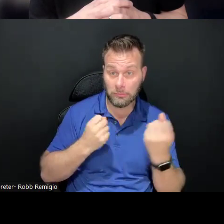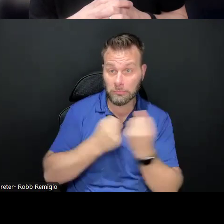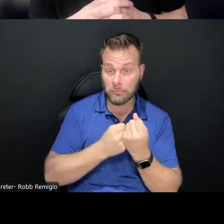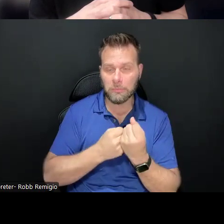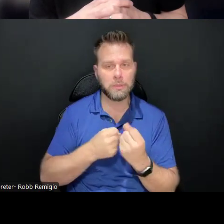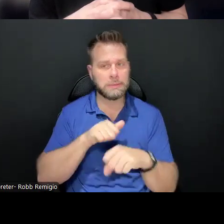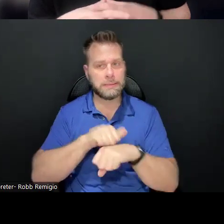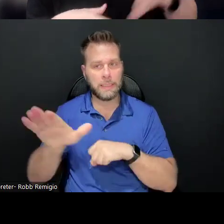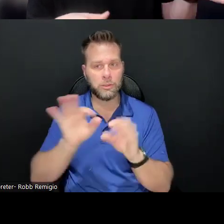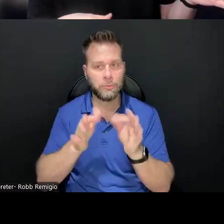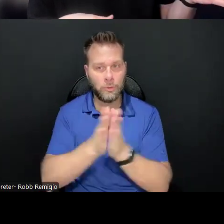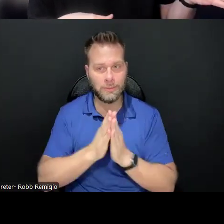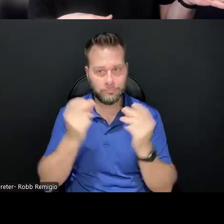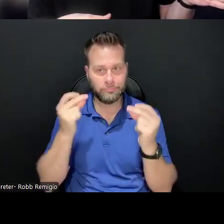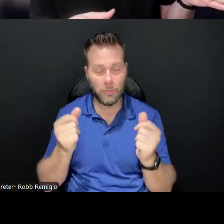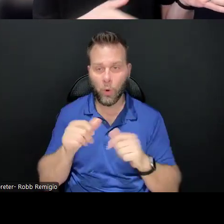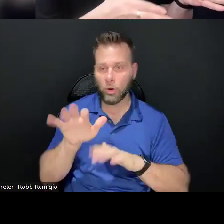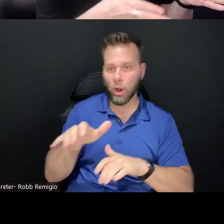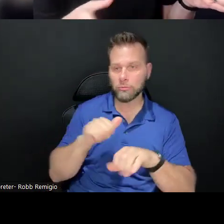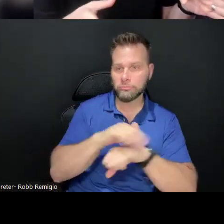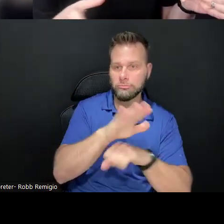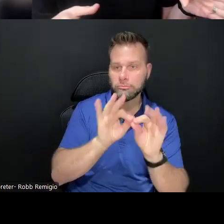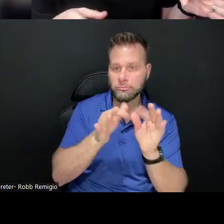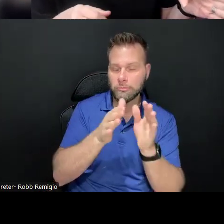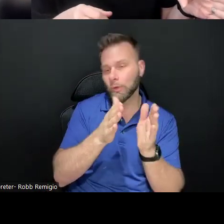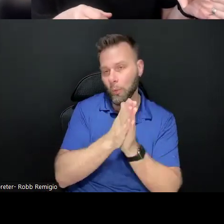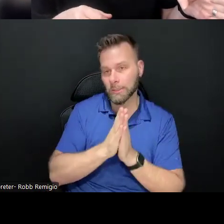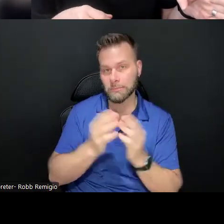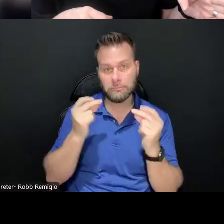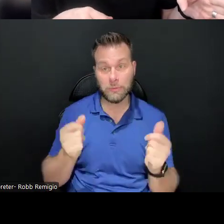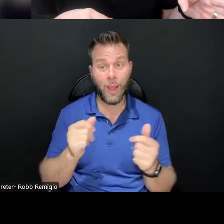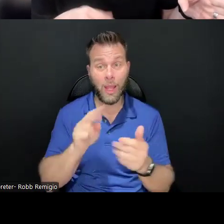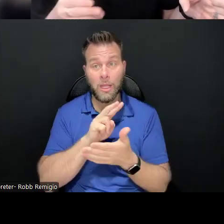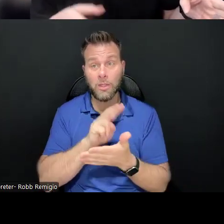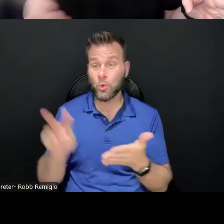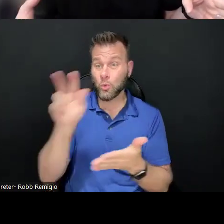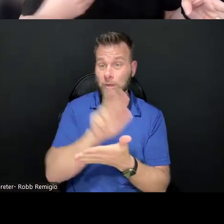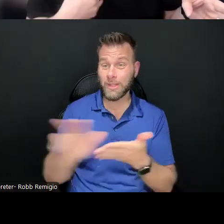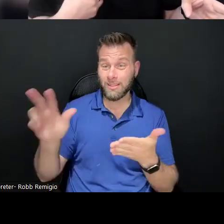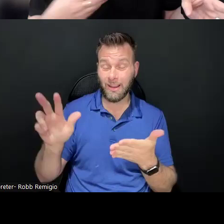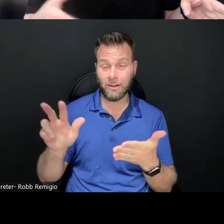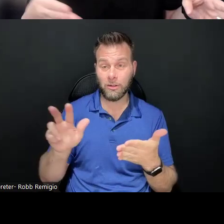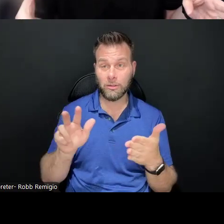as quickly as possible, and I have known some communities where somebody makes a request and then two weeks, three weeks